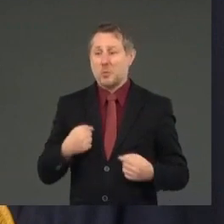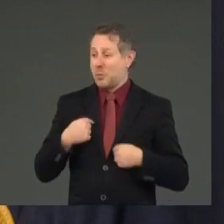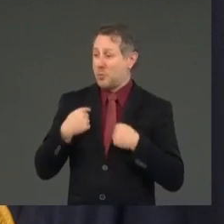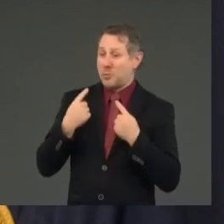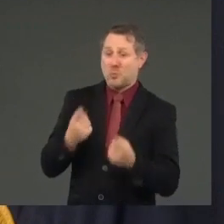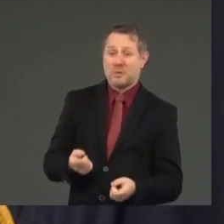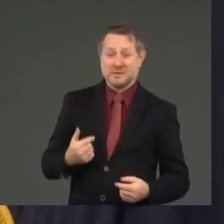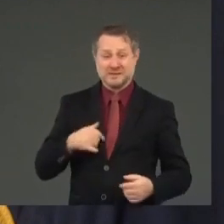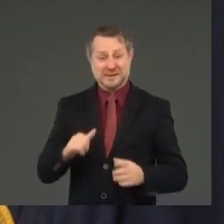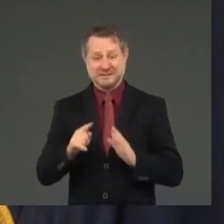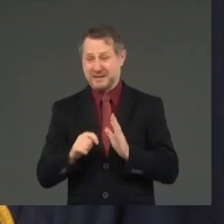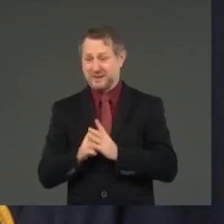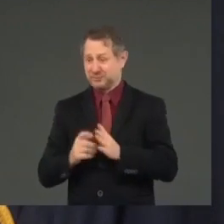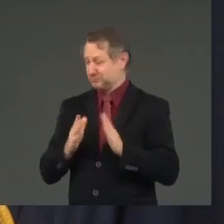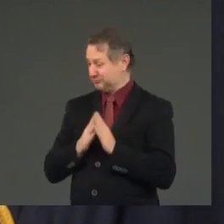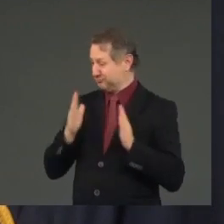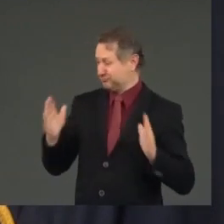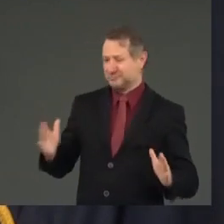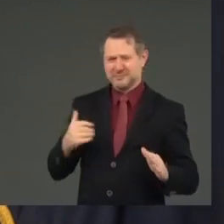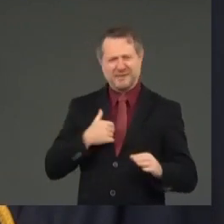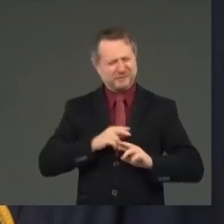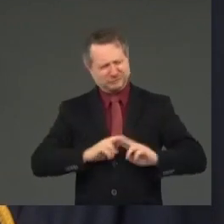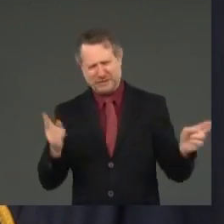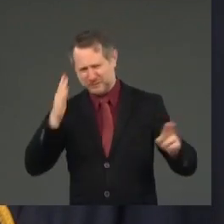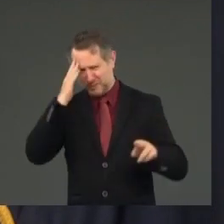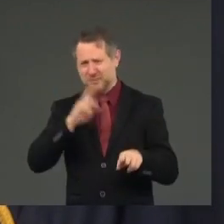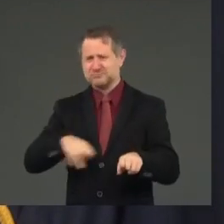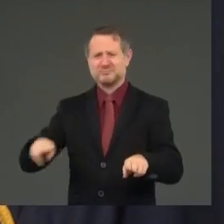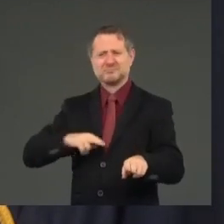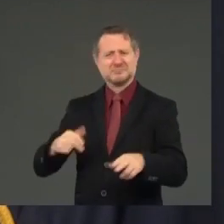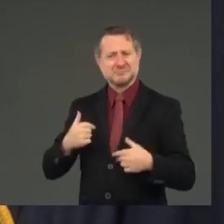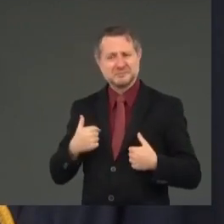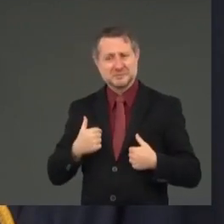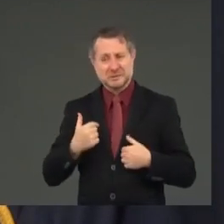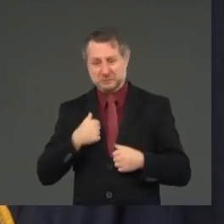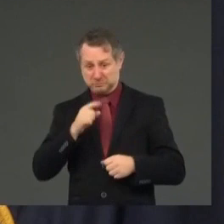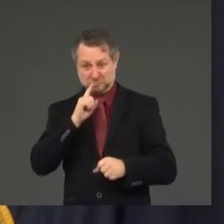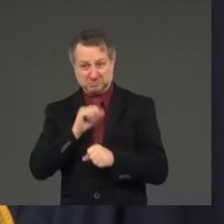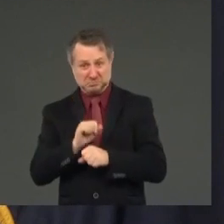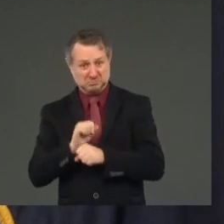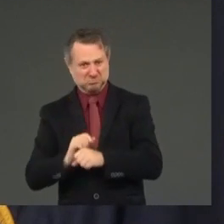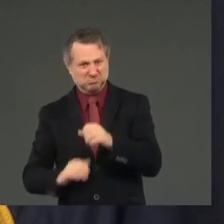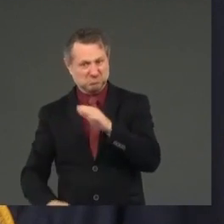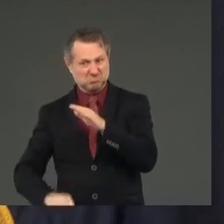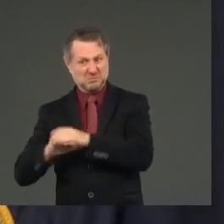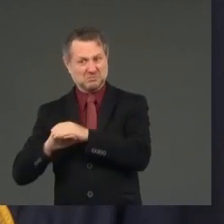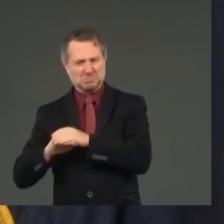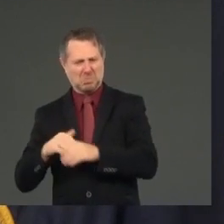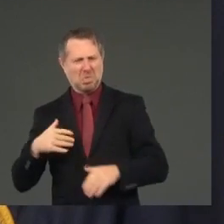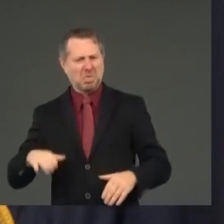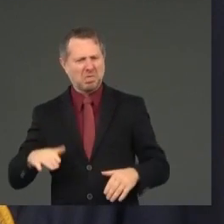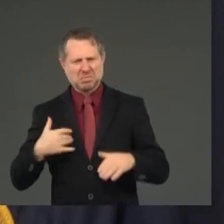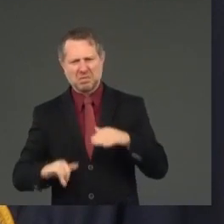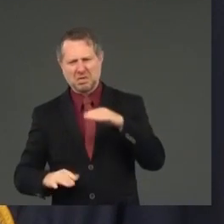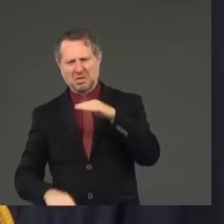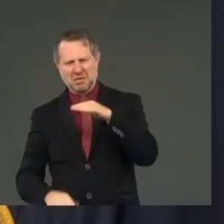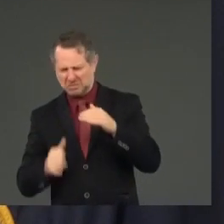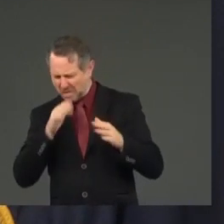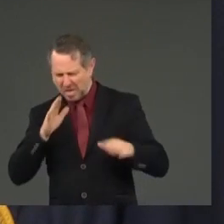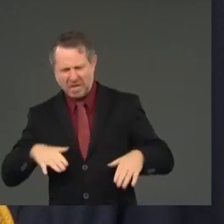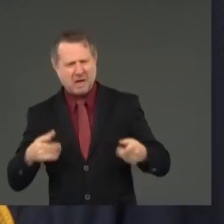WE HAVE HAD ALTERNATIVE BEDS ALL